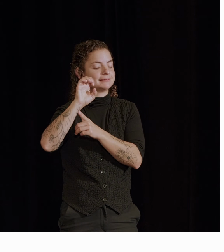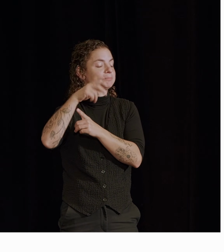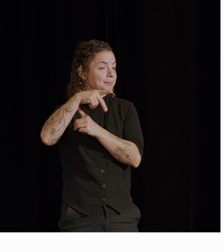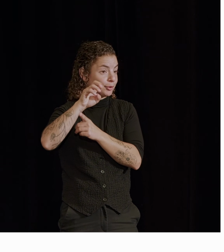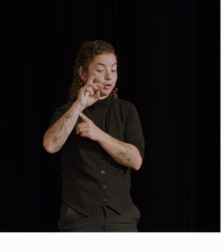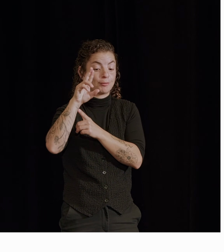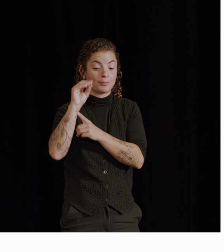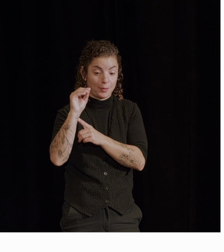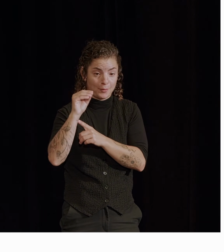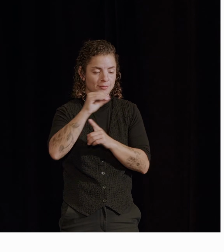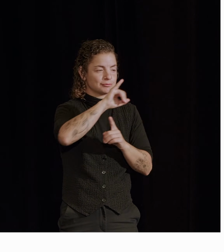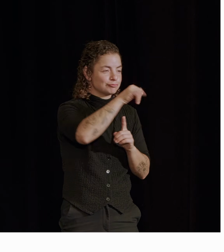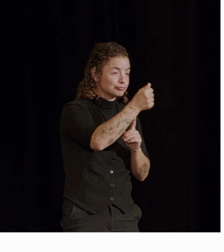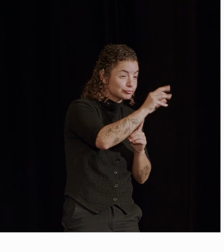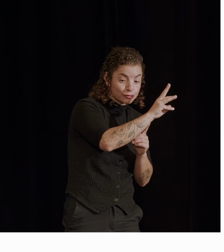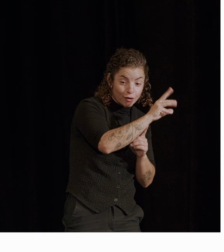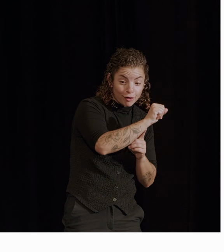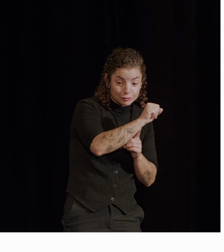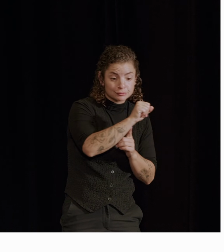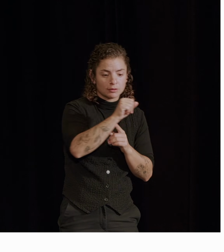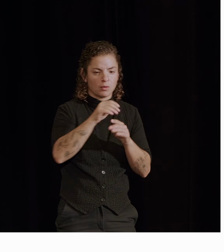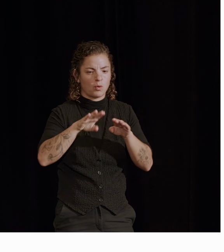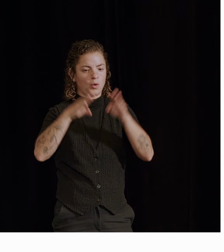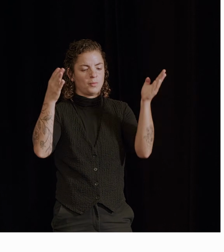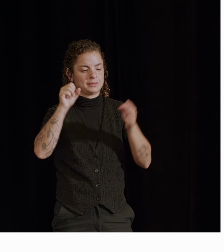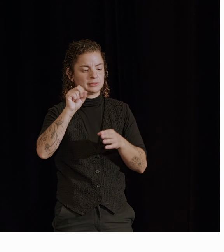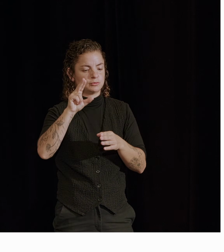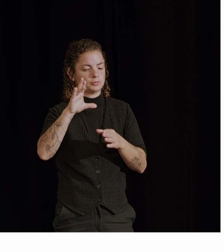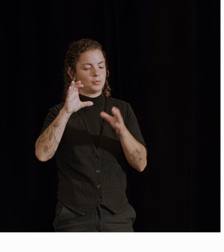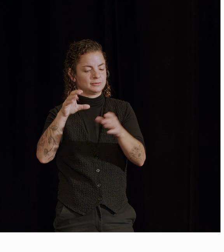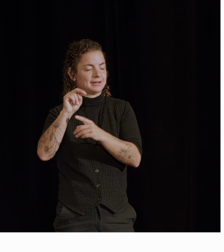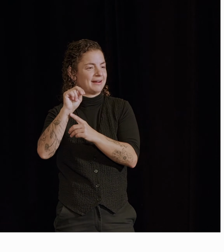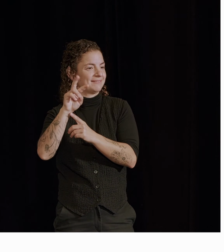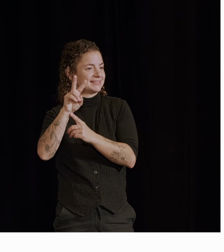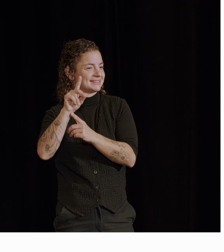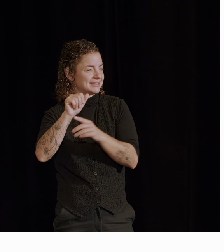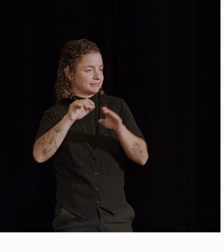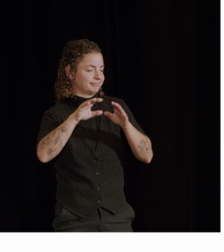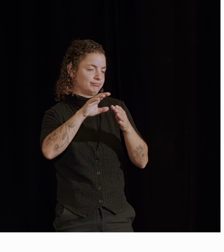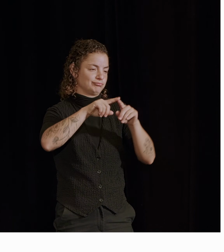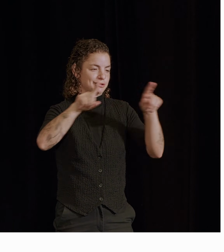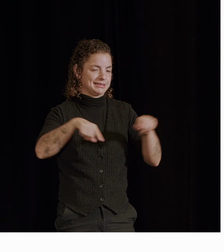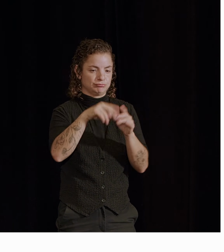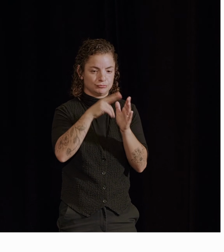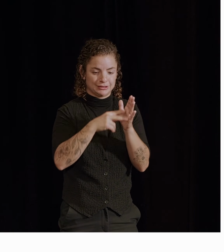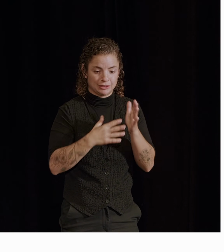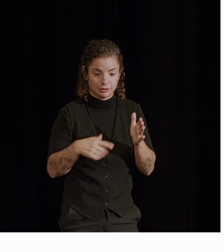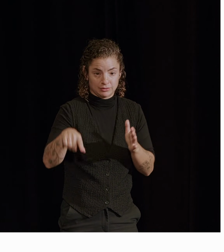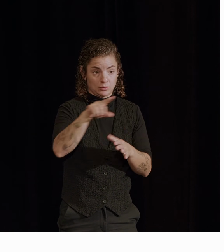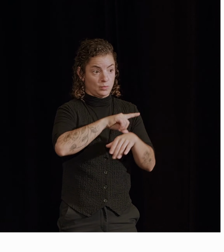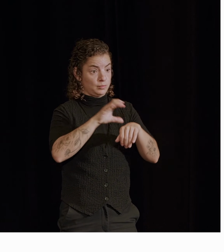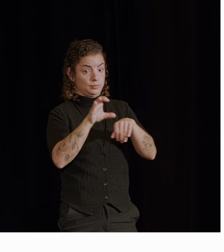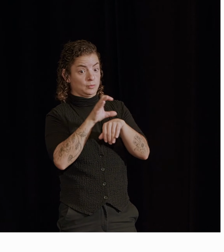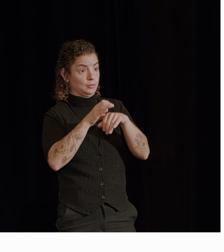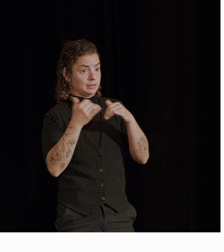computers left people like Mom behind, and she actually had less access to the world in this